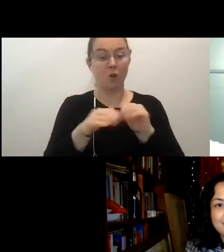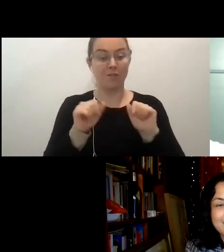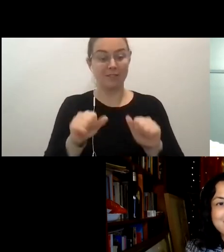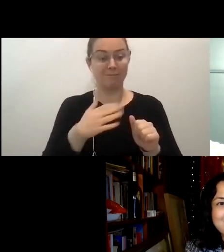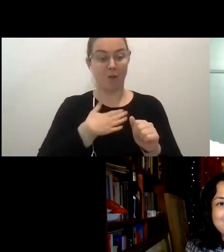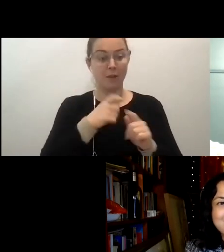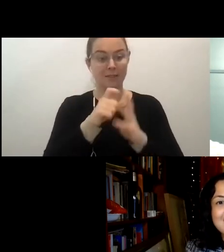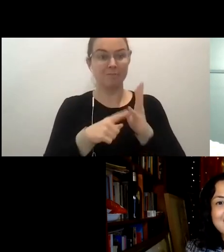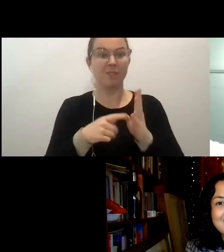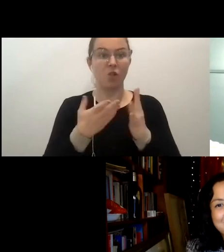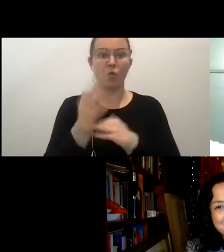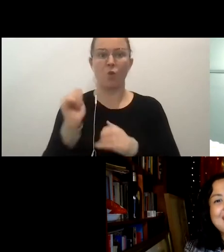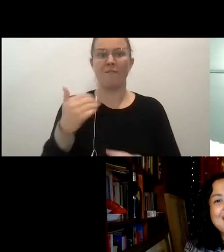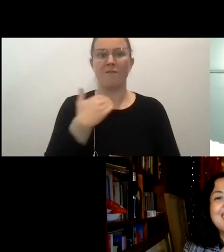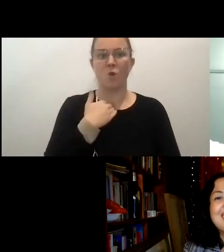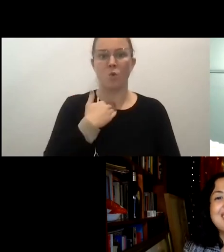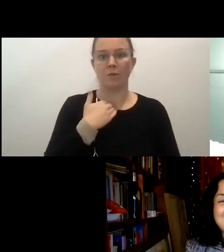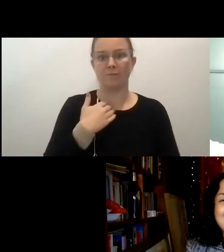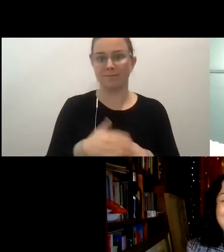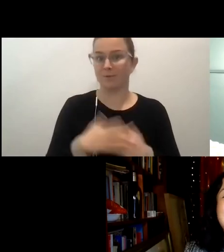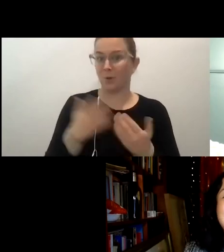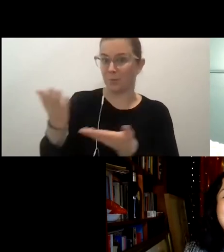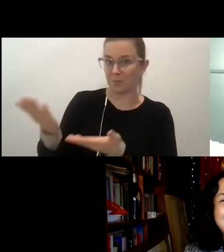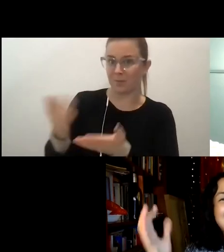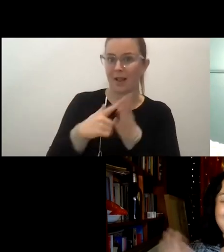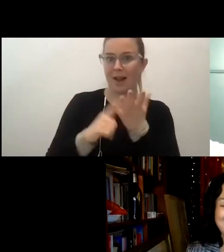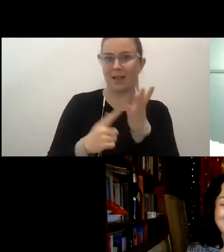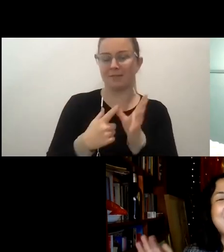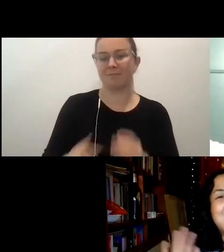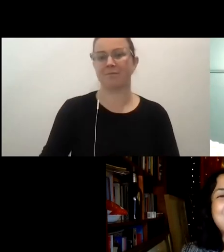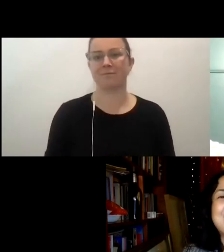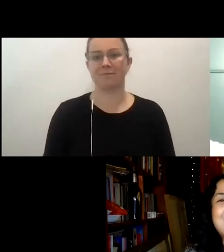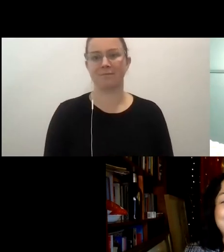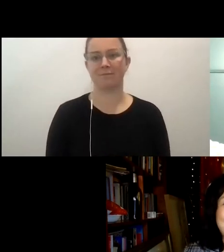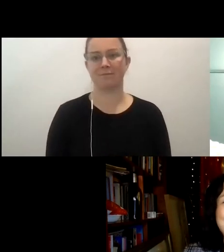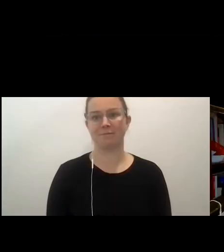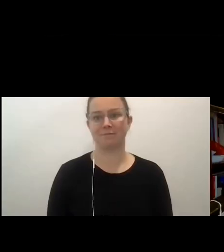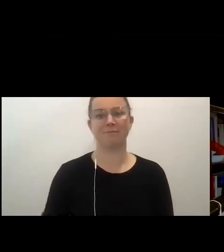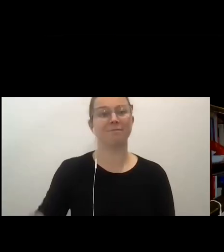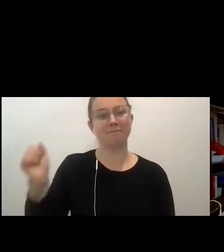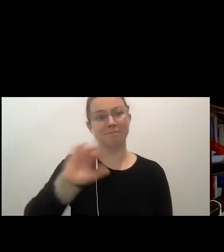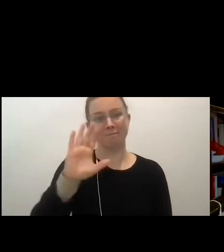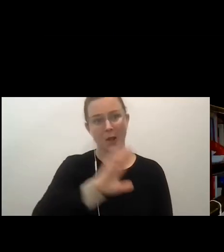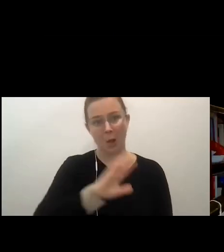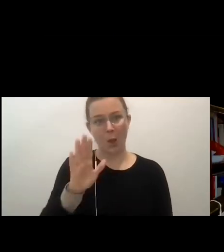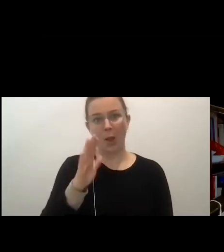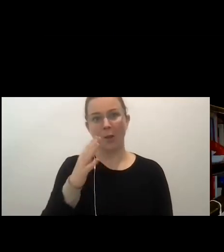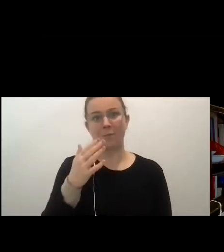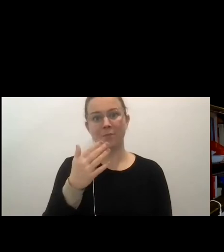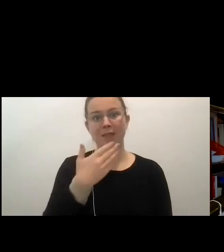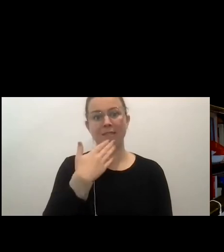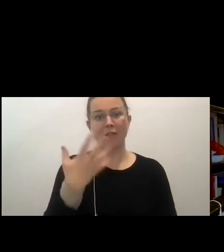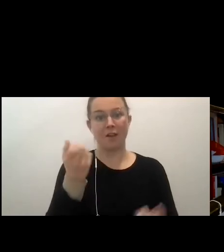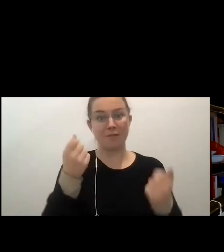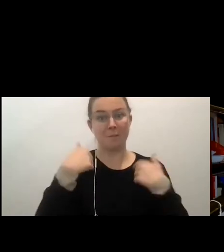All right, hi everyone! Thanks for having me. I'm Ala Paredes. I'm 38 years old,